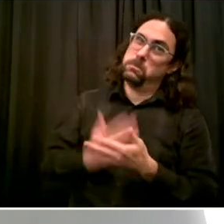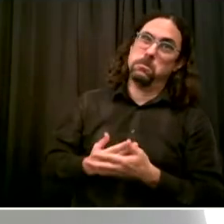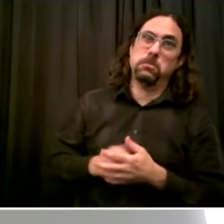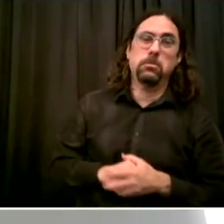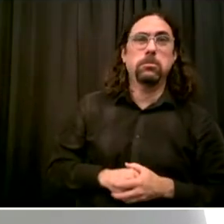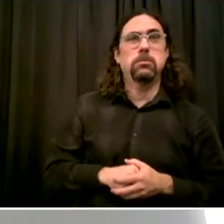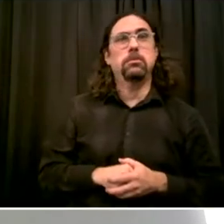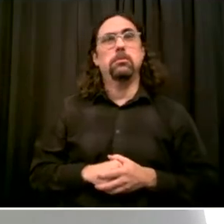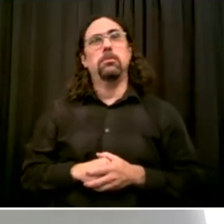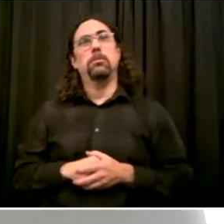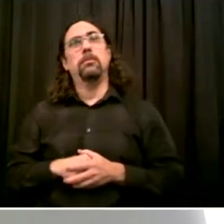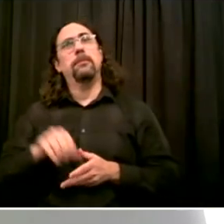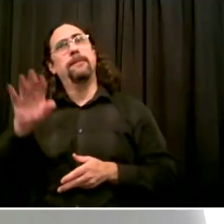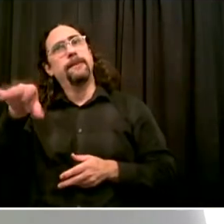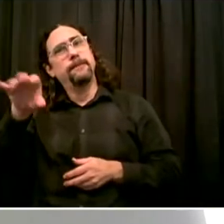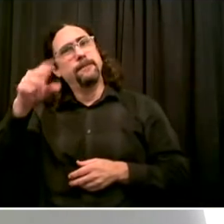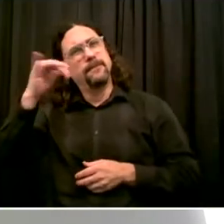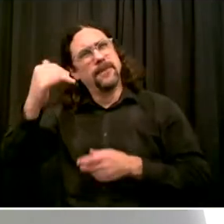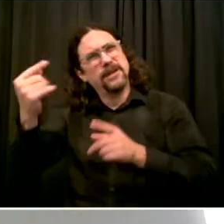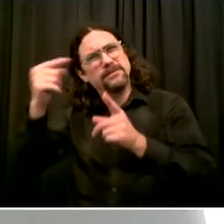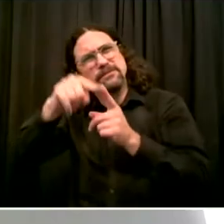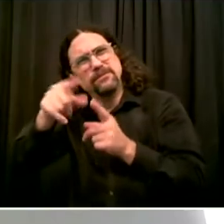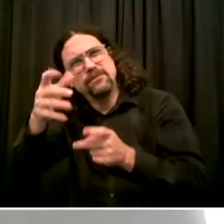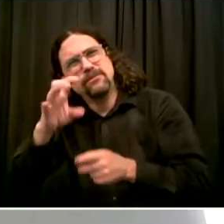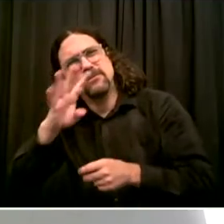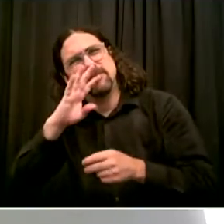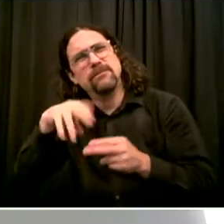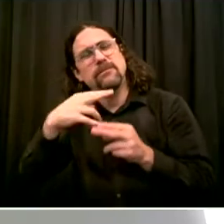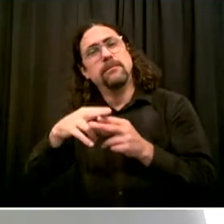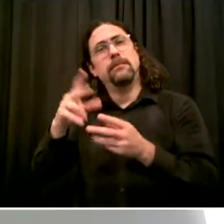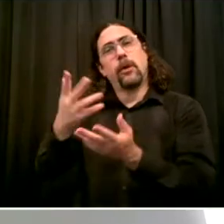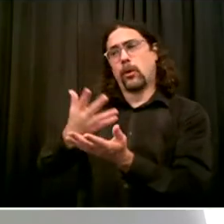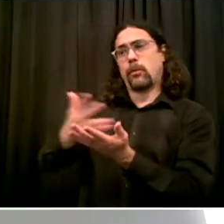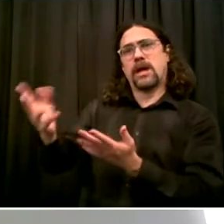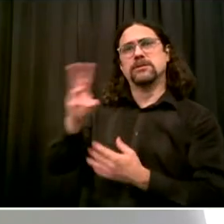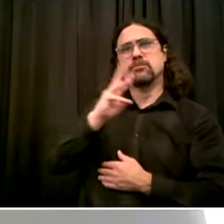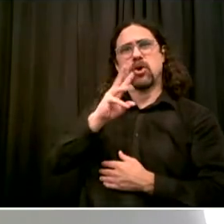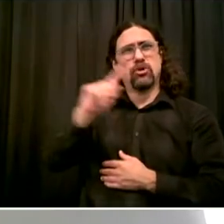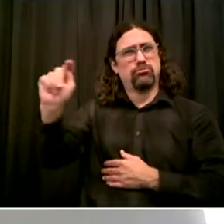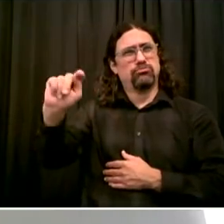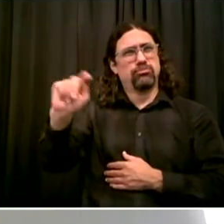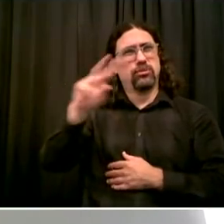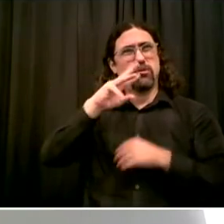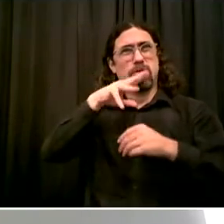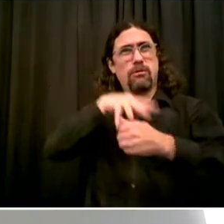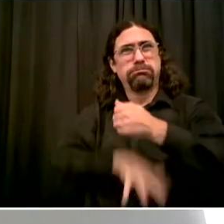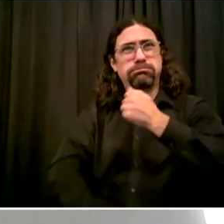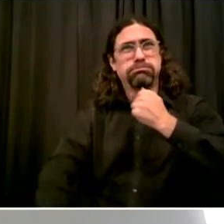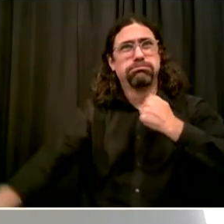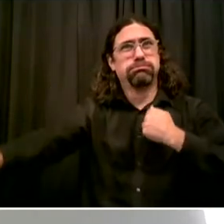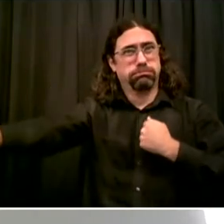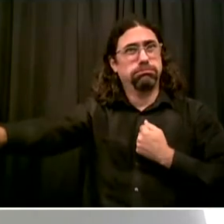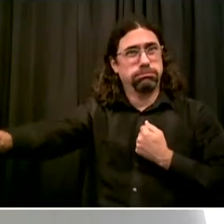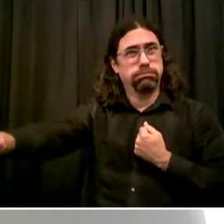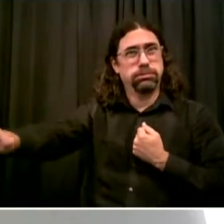WELL VALIDATED FOR OUR WORK IN NEW YORK CITY.